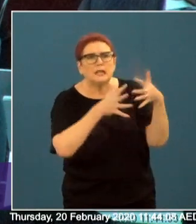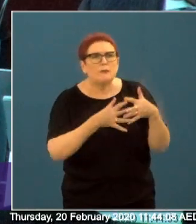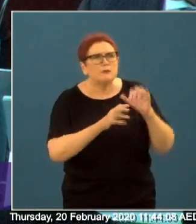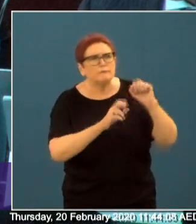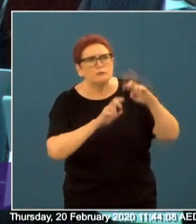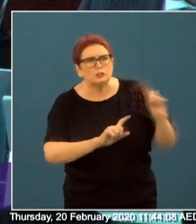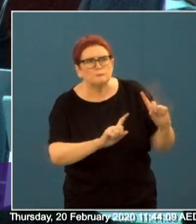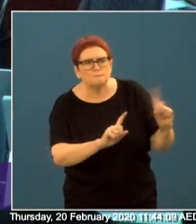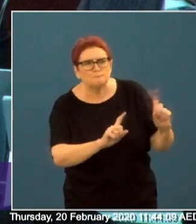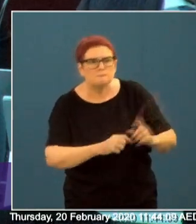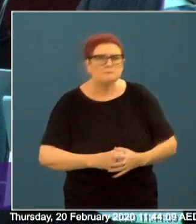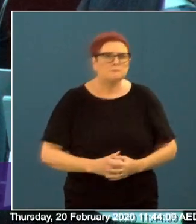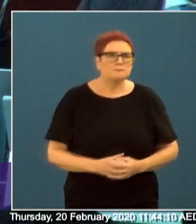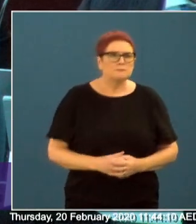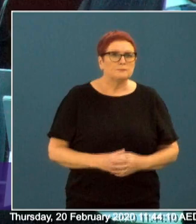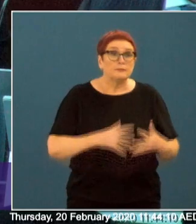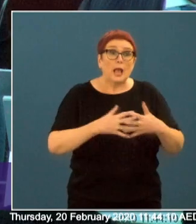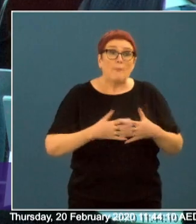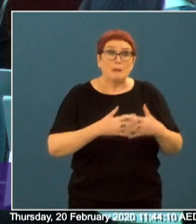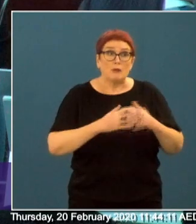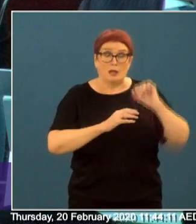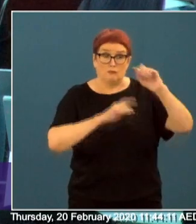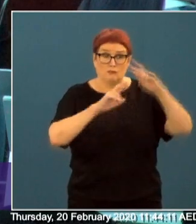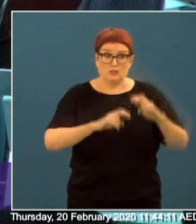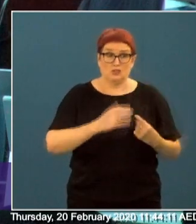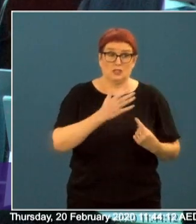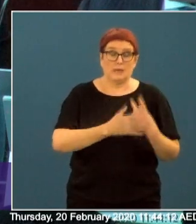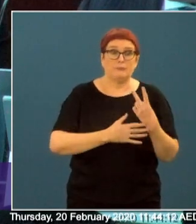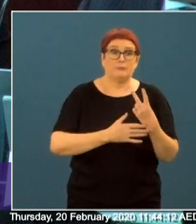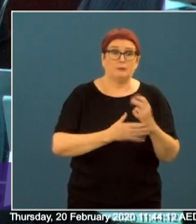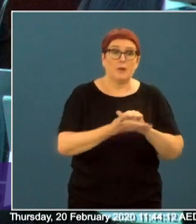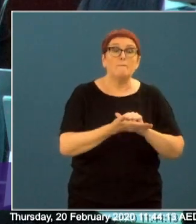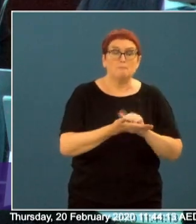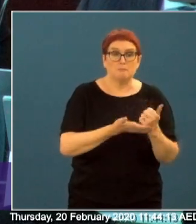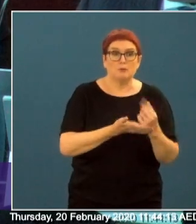And so a study in the US published in 2010